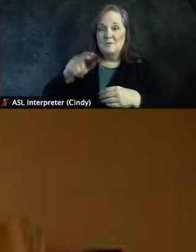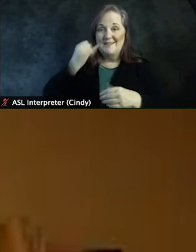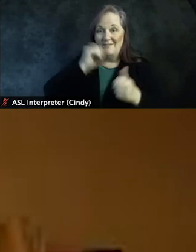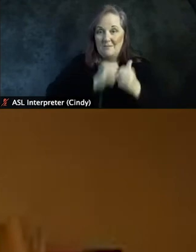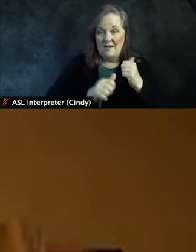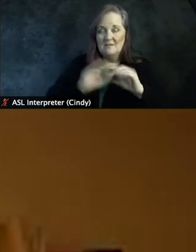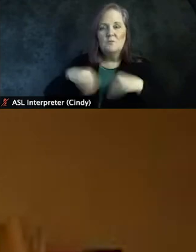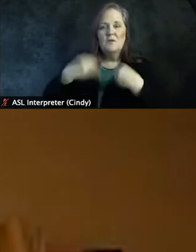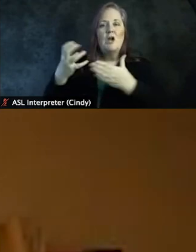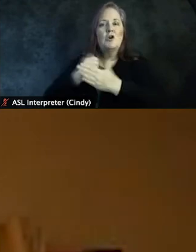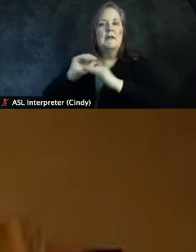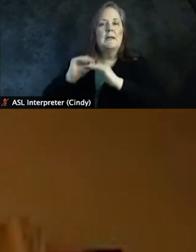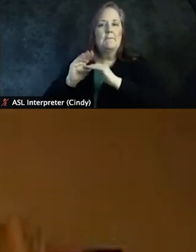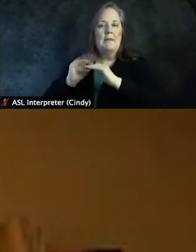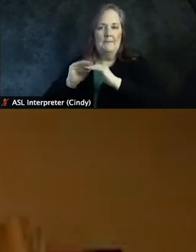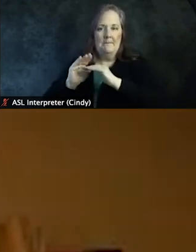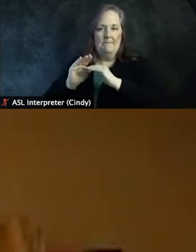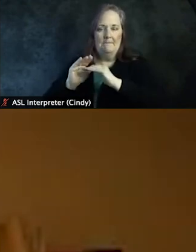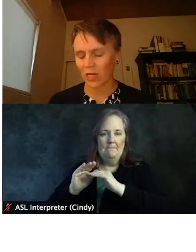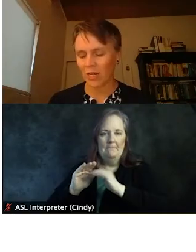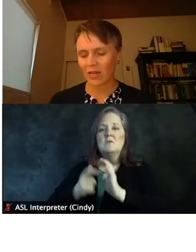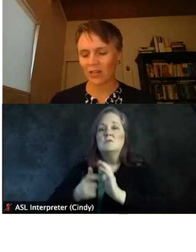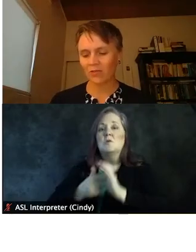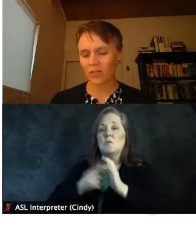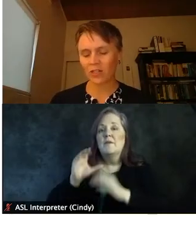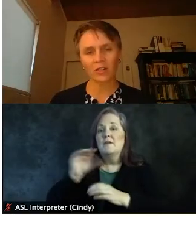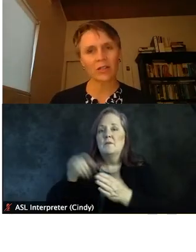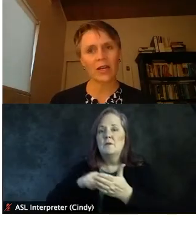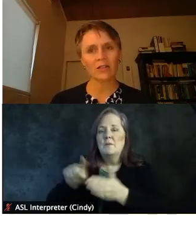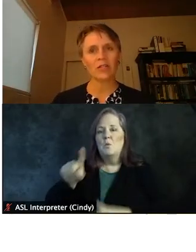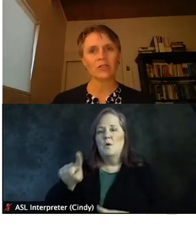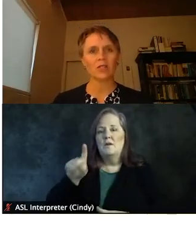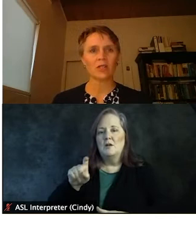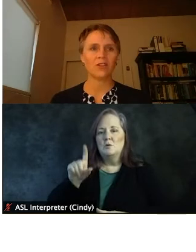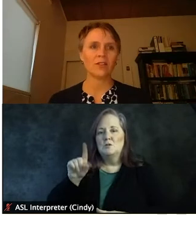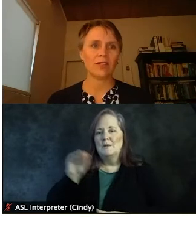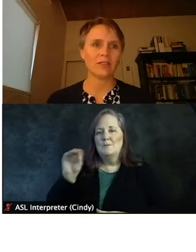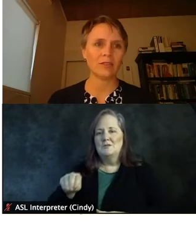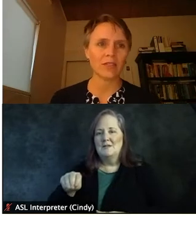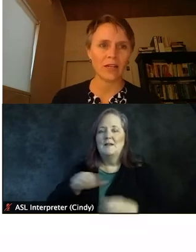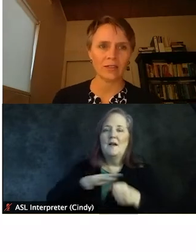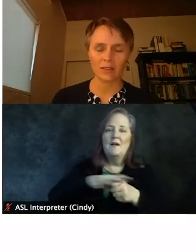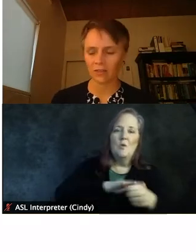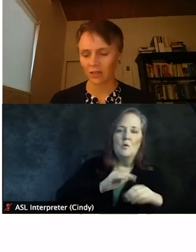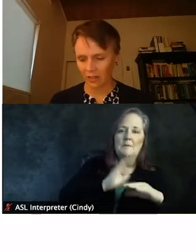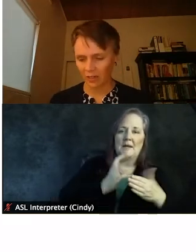And by way of a very brief background, California currently has about 600 licensed dialysis clinics